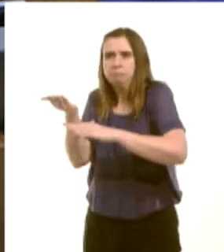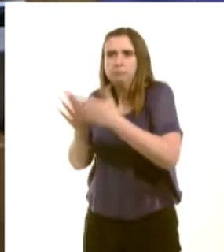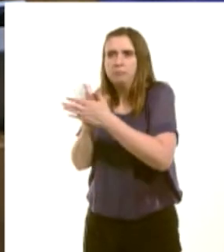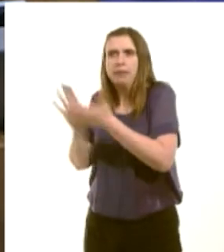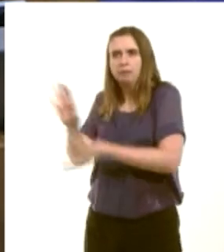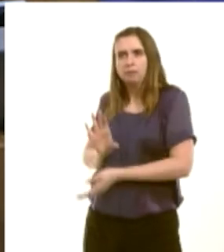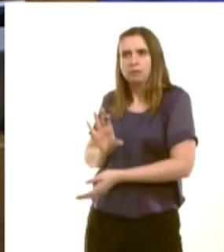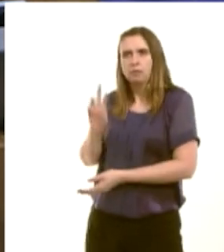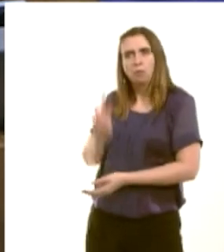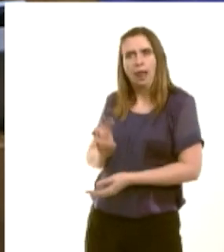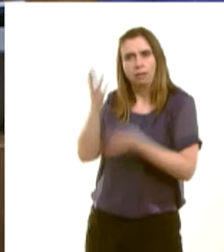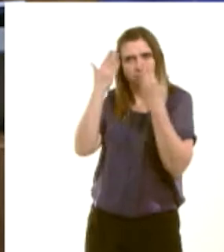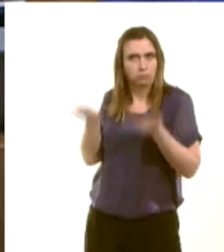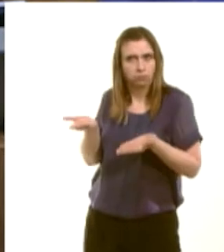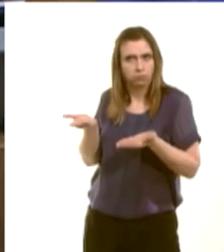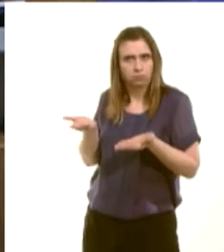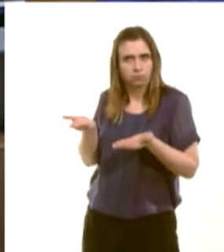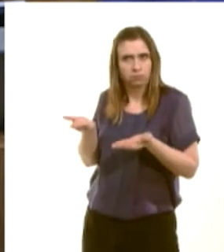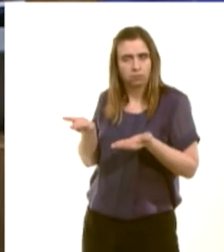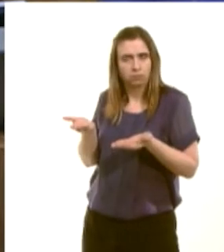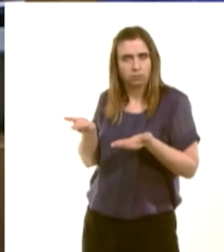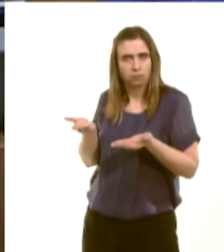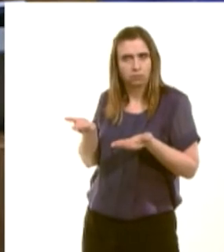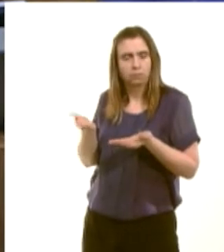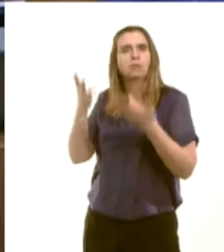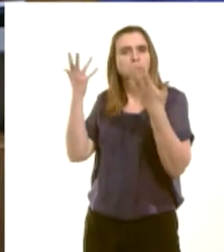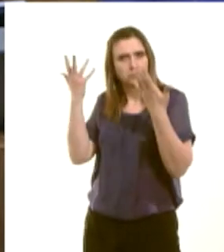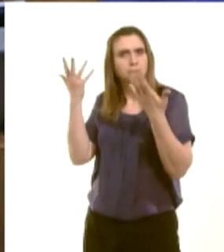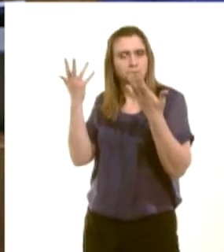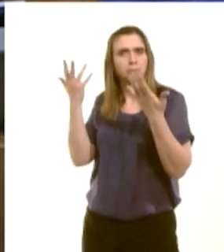right to say that the floor has been concededó. Well, not reallyóitís been conceded, and